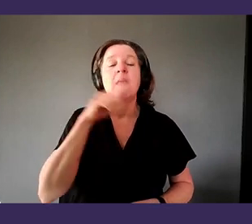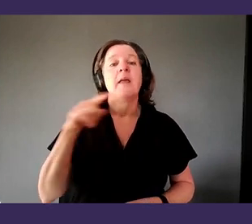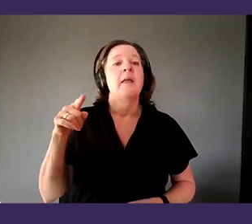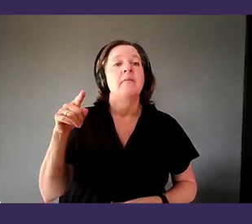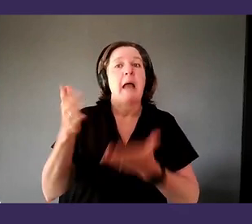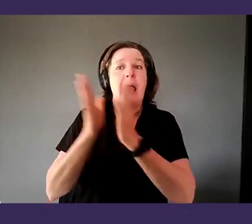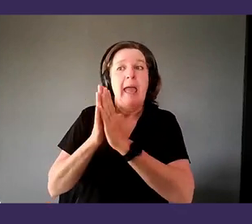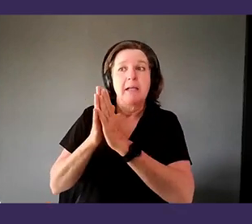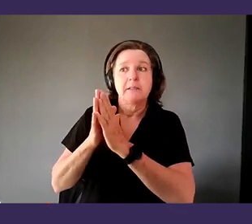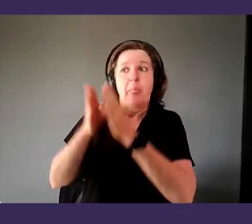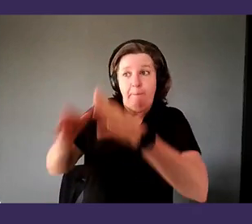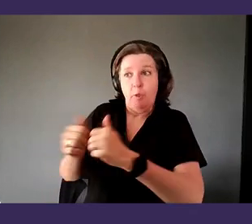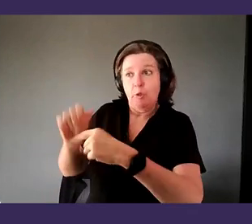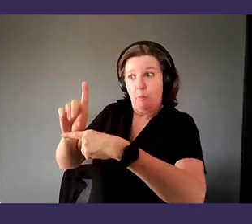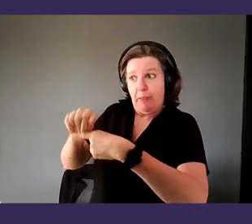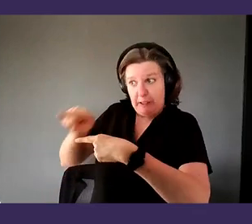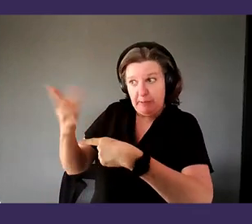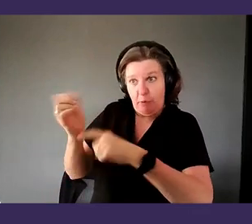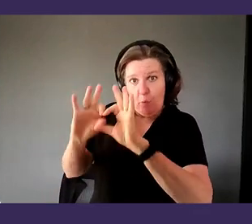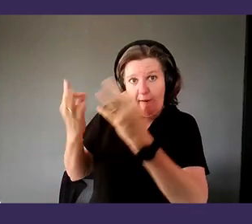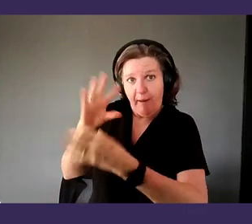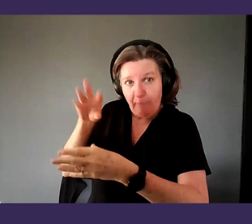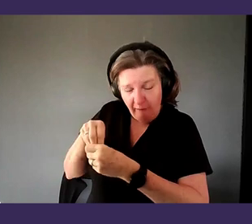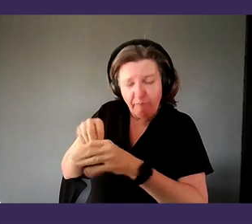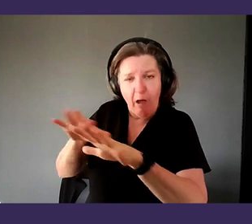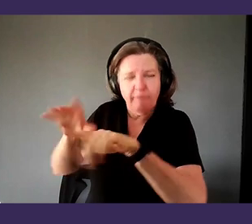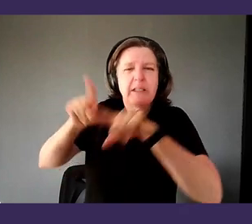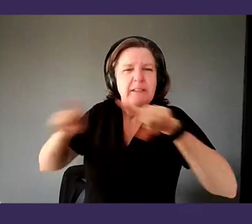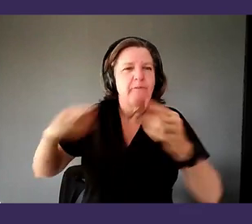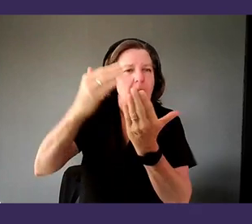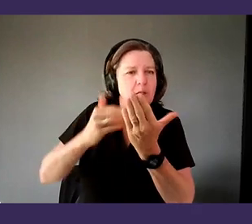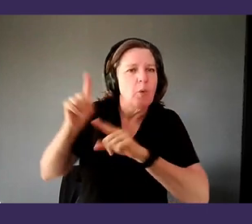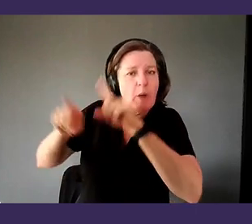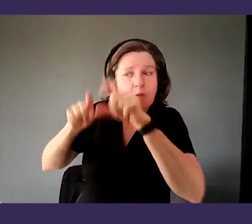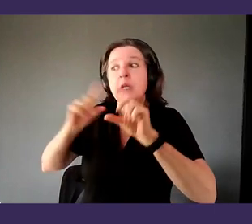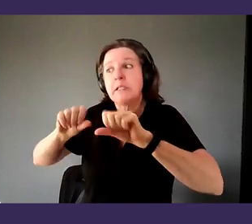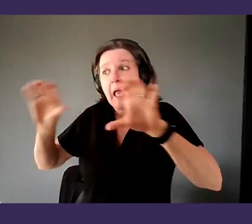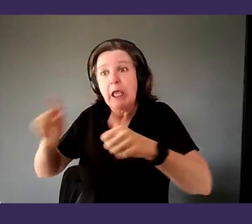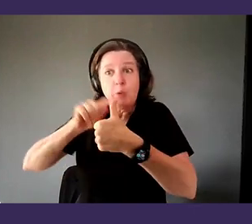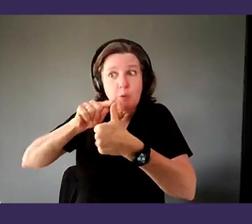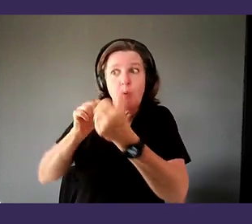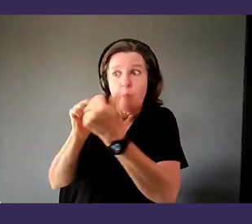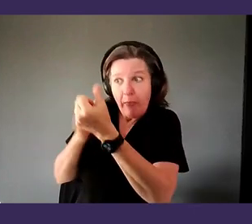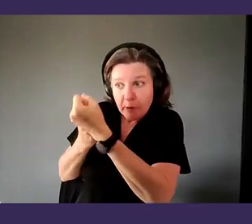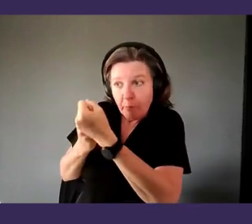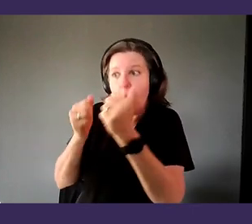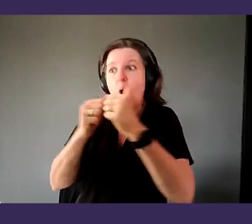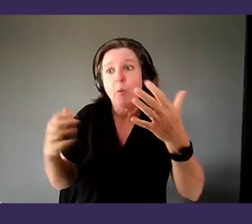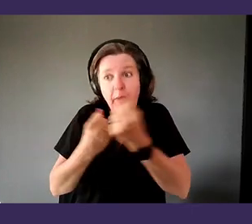You know, we go through kind of a list of questions and I say, okay, can you do this with support or without support or do you need someone to do it for you?